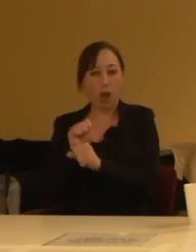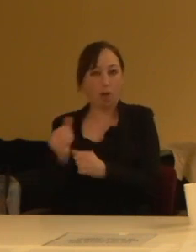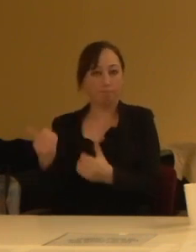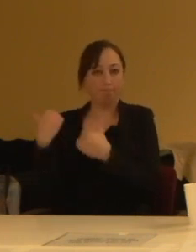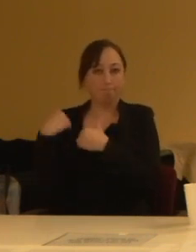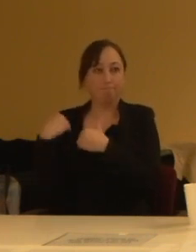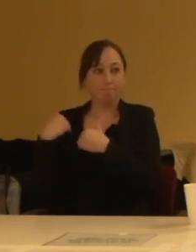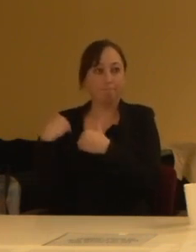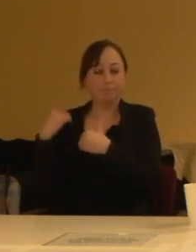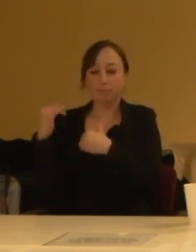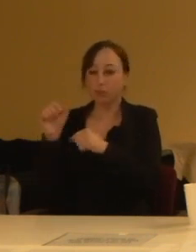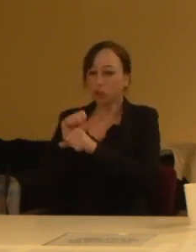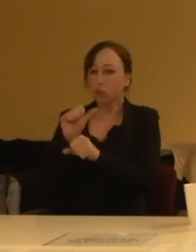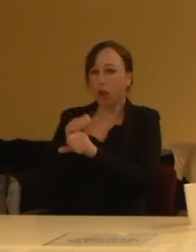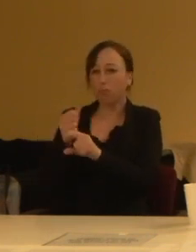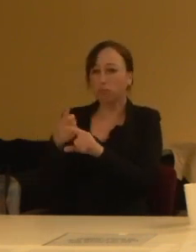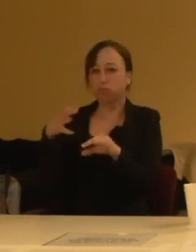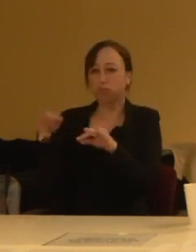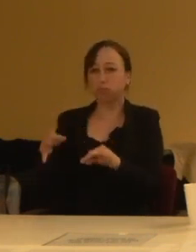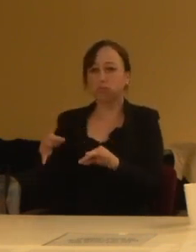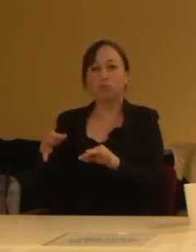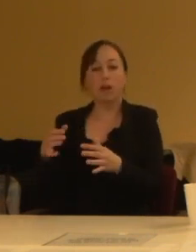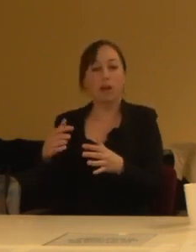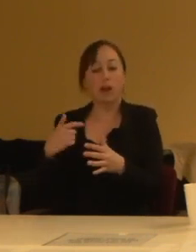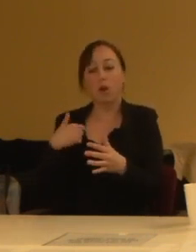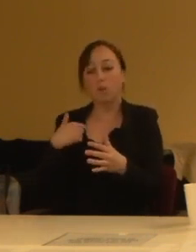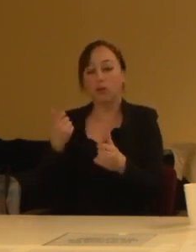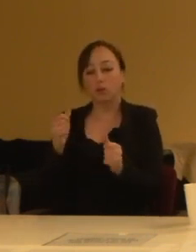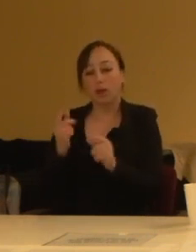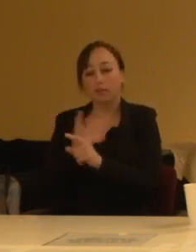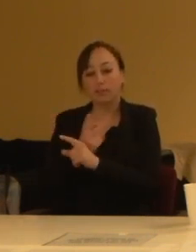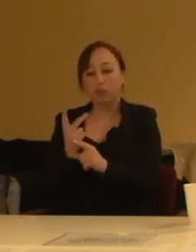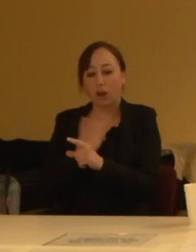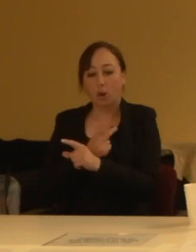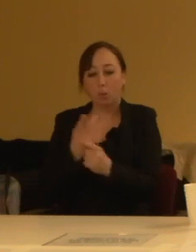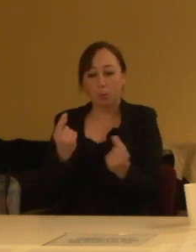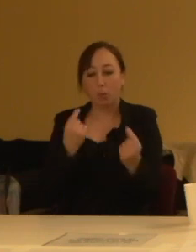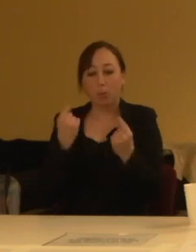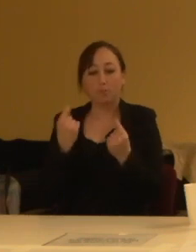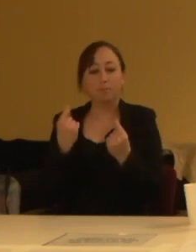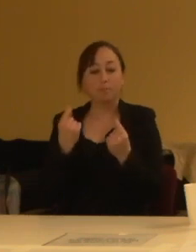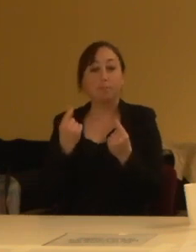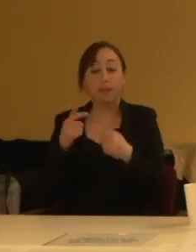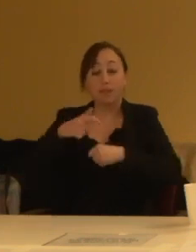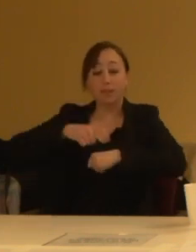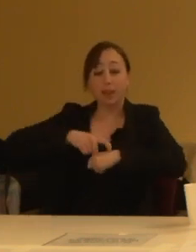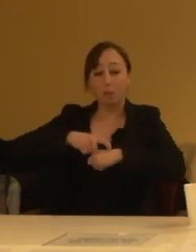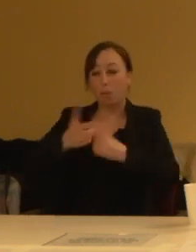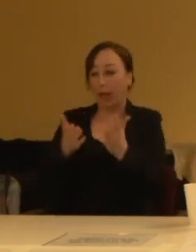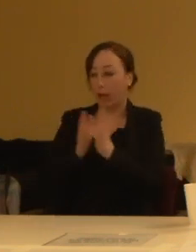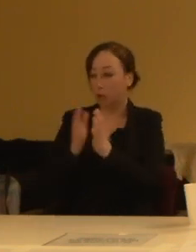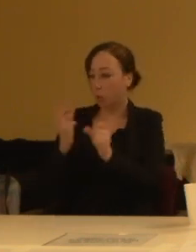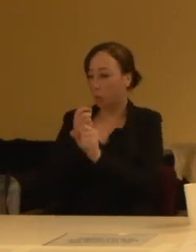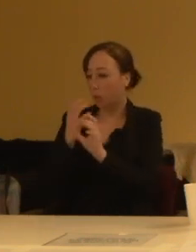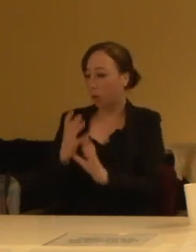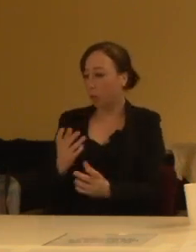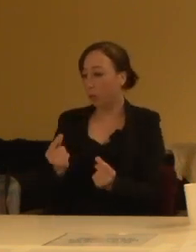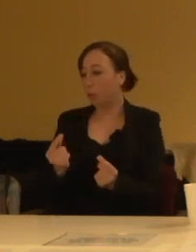Like we were still kind of figuring out what it was, but at the time, what we asked the Candida winner to do was to talk to us about marketing,